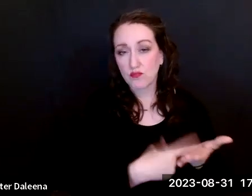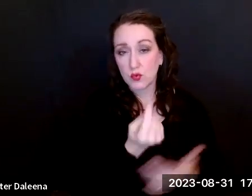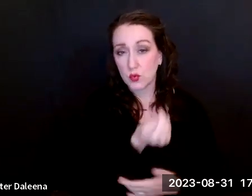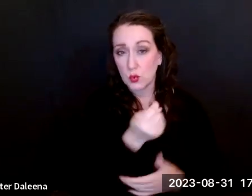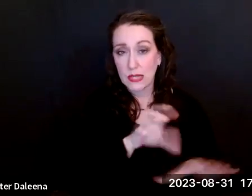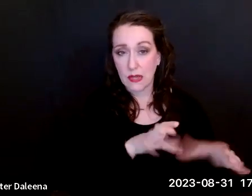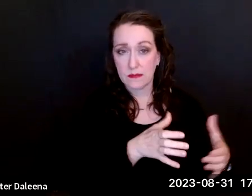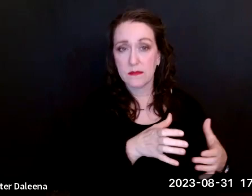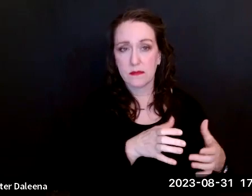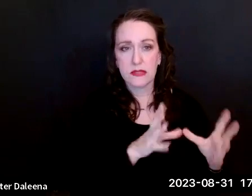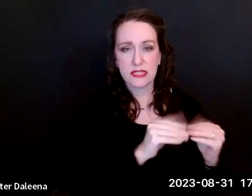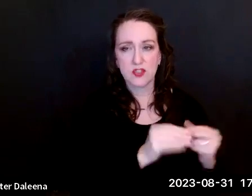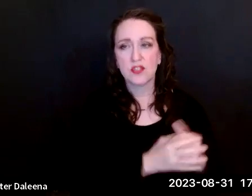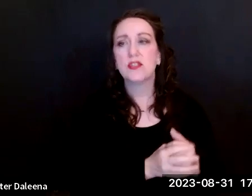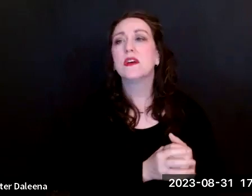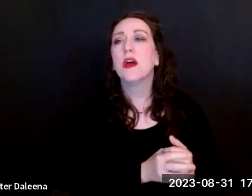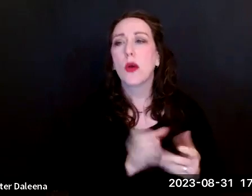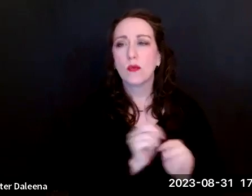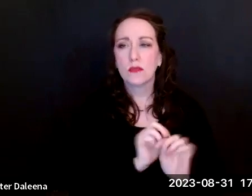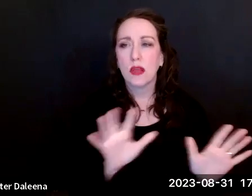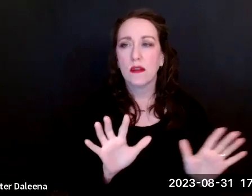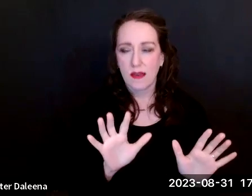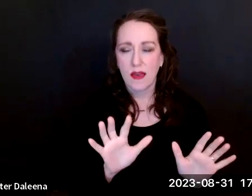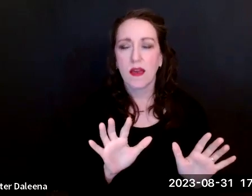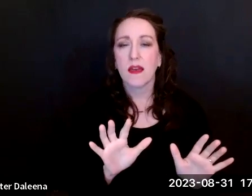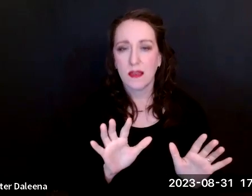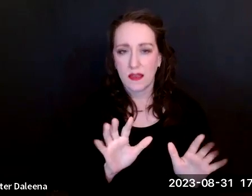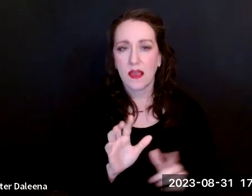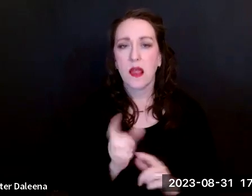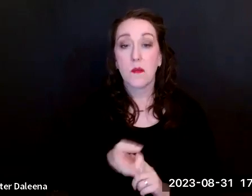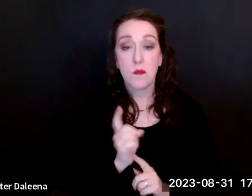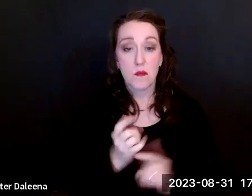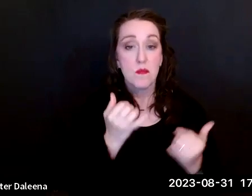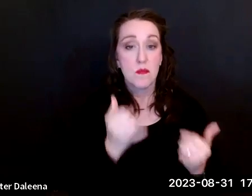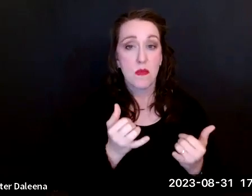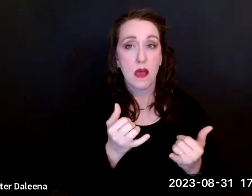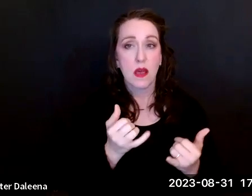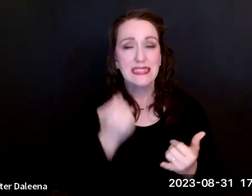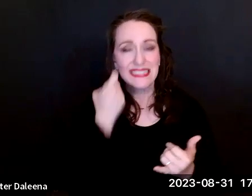presentation so I just want to clarify that at the moment we are just expanding the process